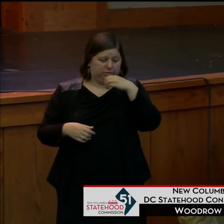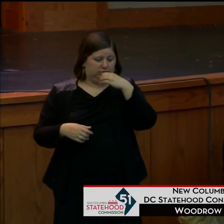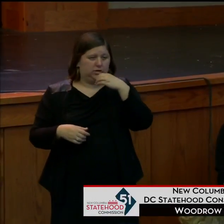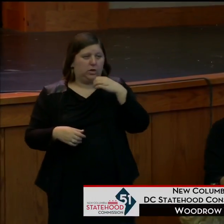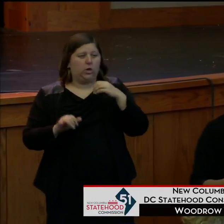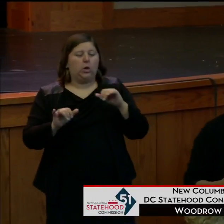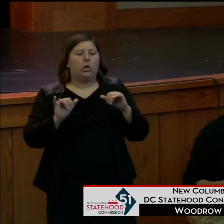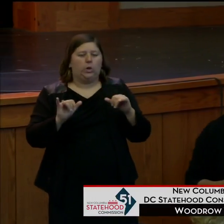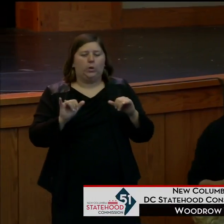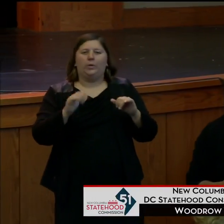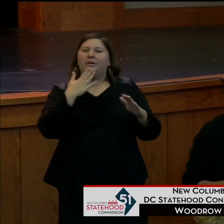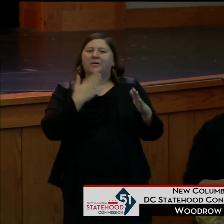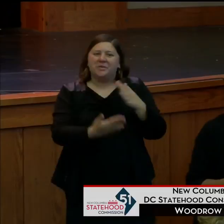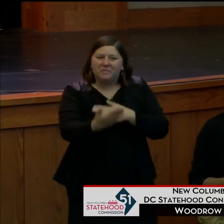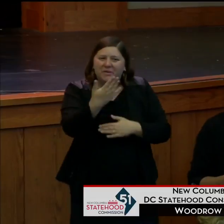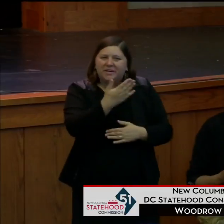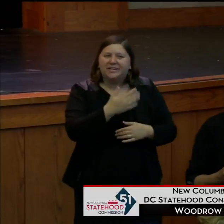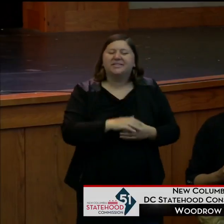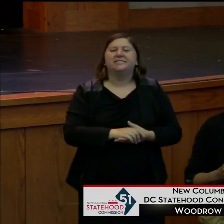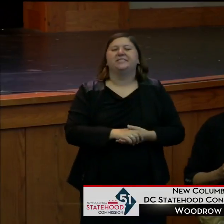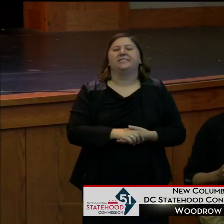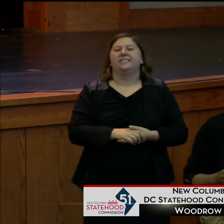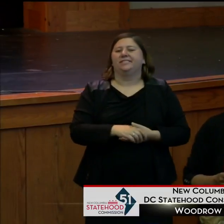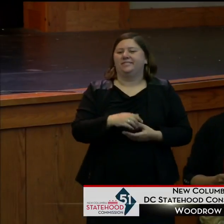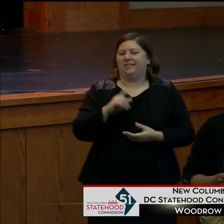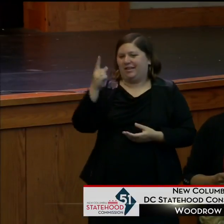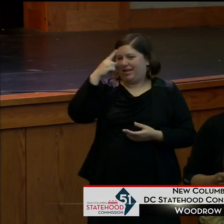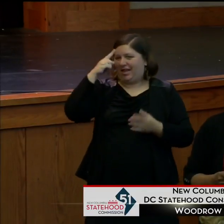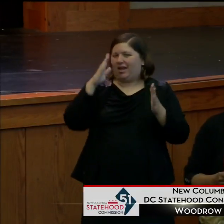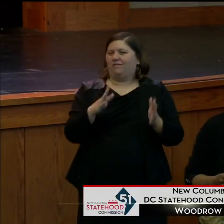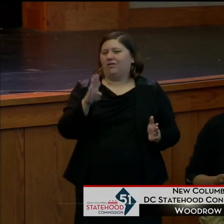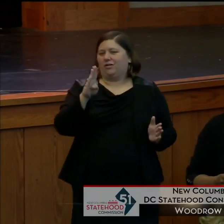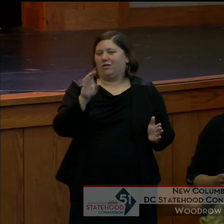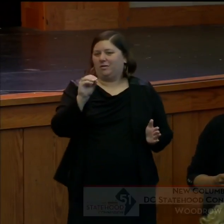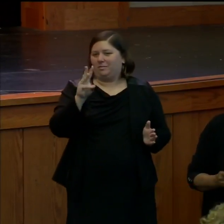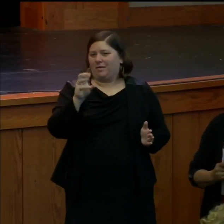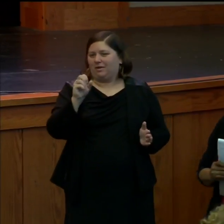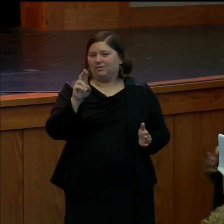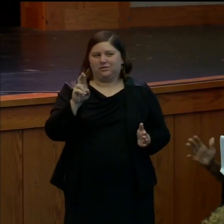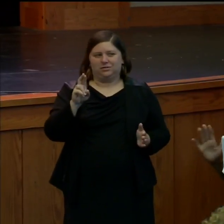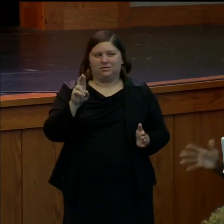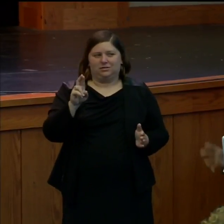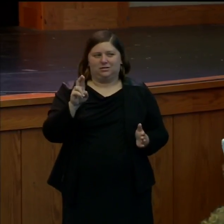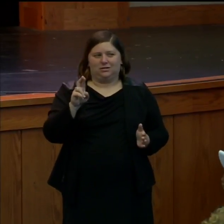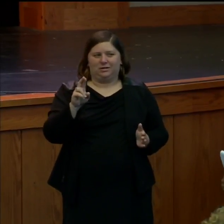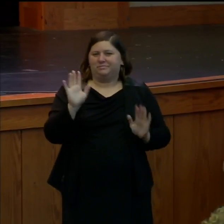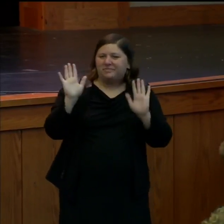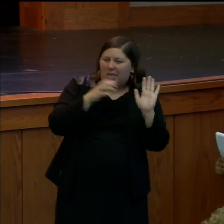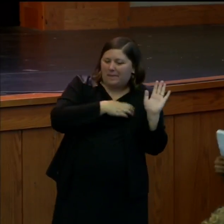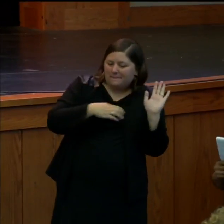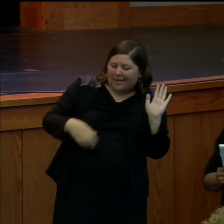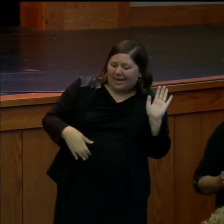OH, GOOD MORNING TO GOVERNOR BOWSER, CHAIRMAN -- MAYOR